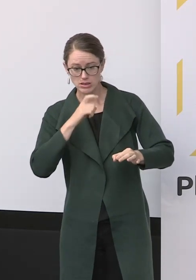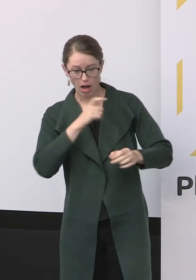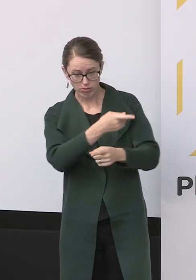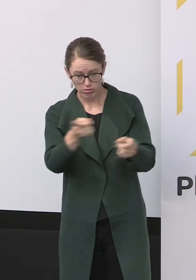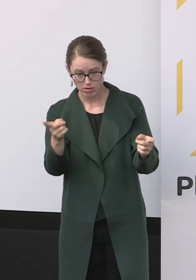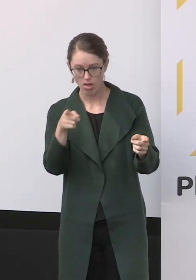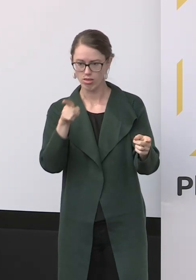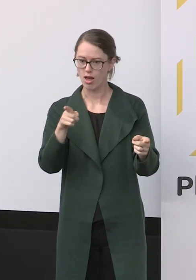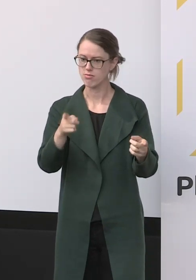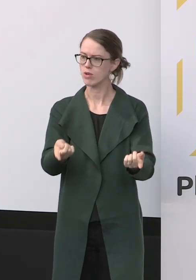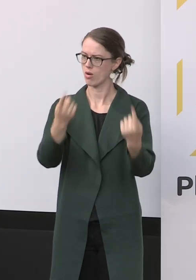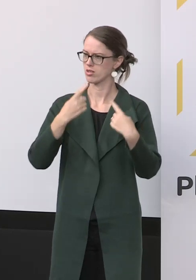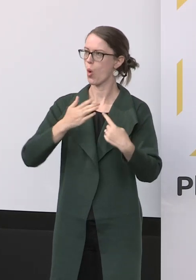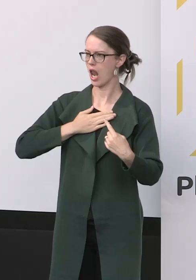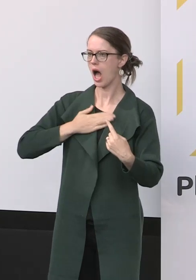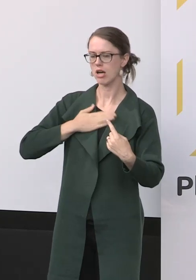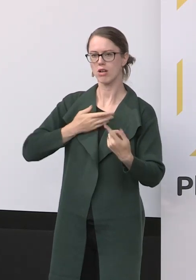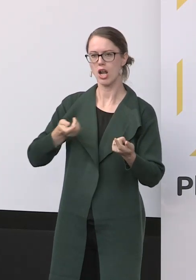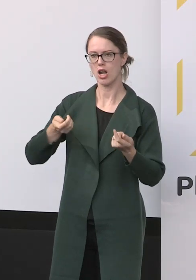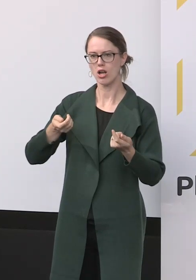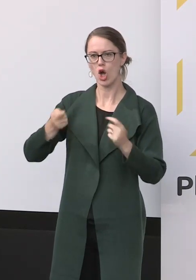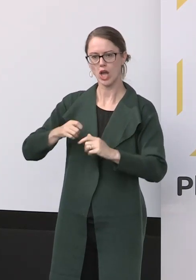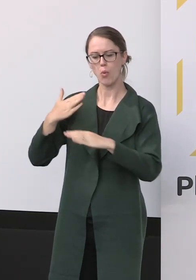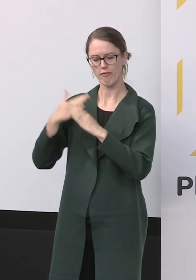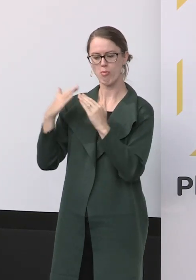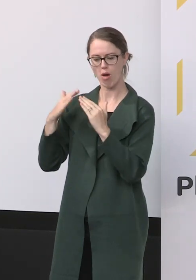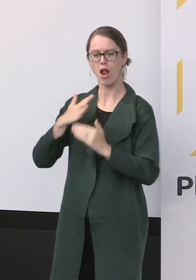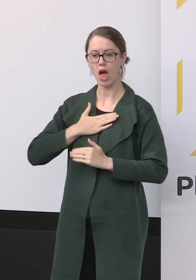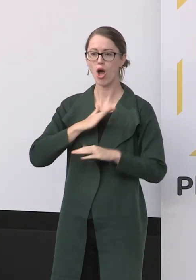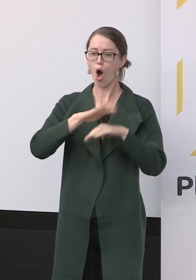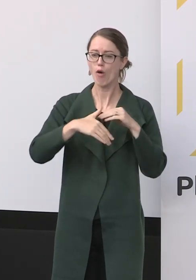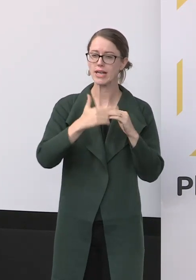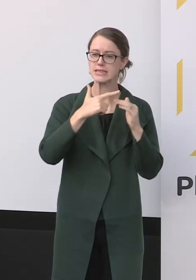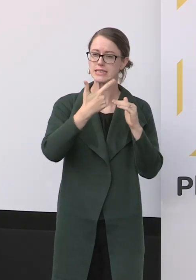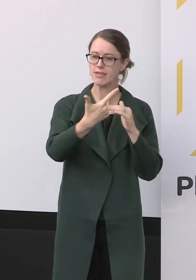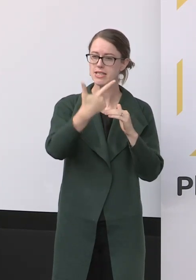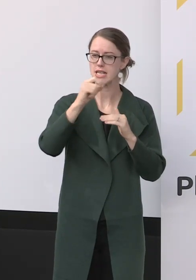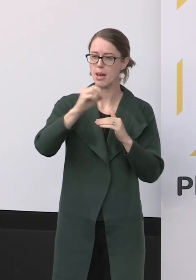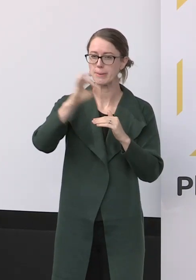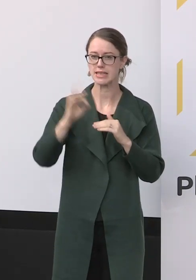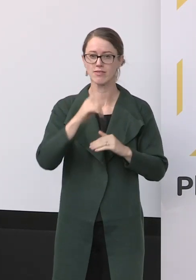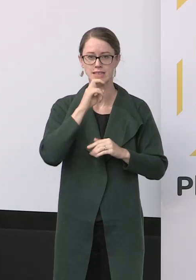speak, say, for the Ministry of Health, where we've surveyed our staff and got very positive feedback on the